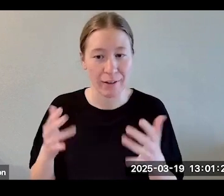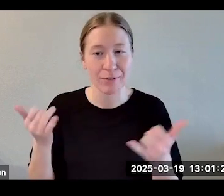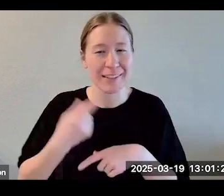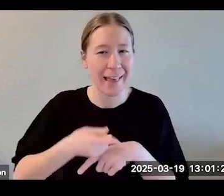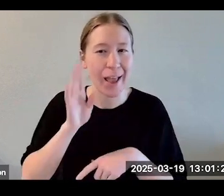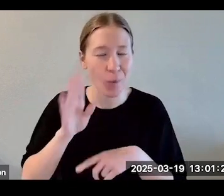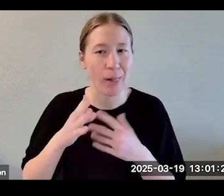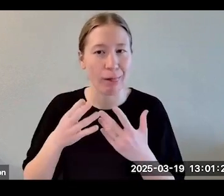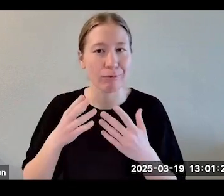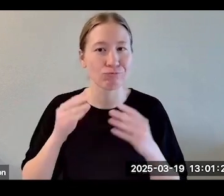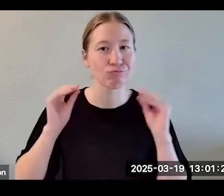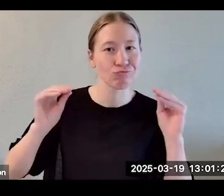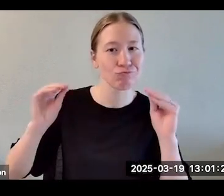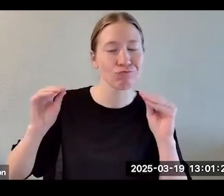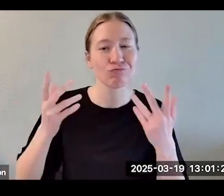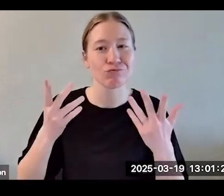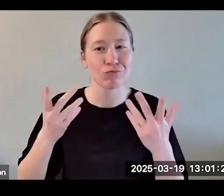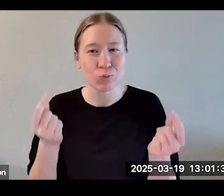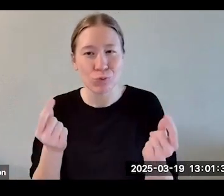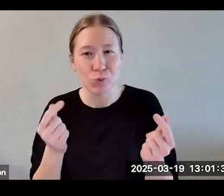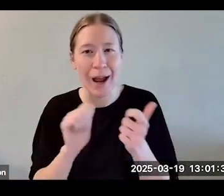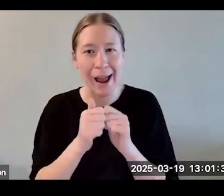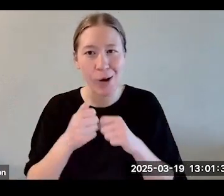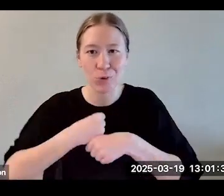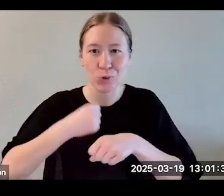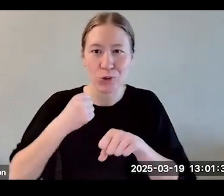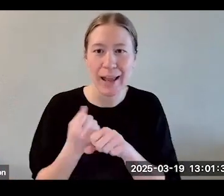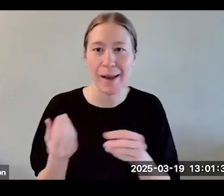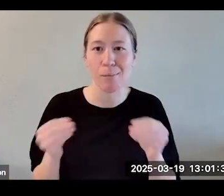to how you can make more accessible Word and Google Docs.